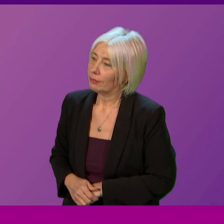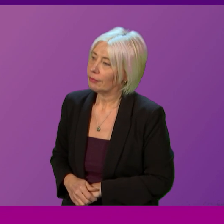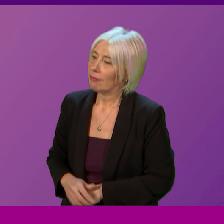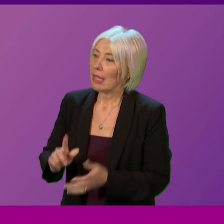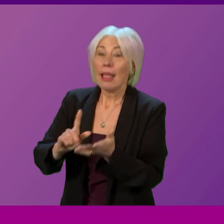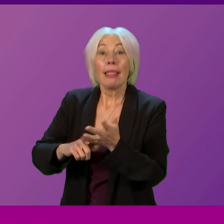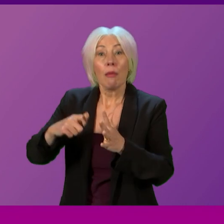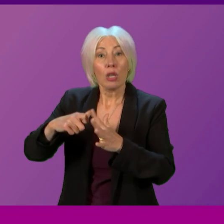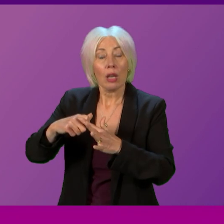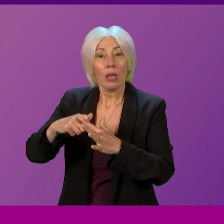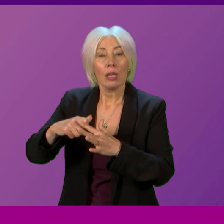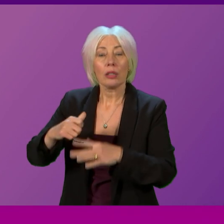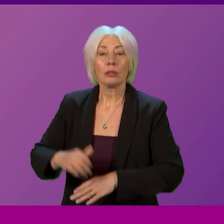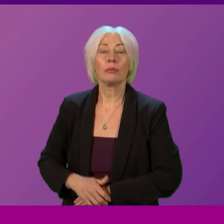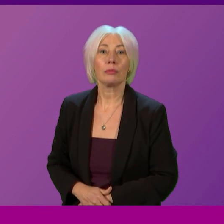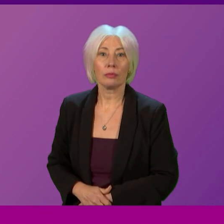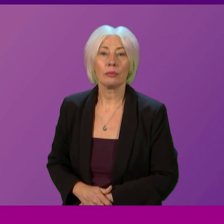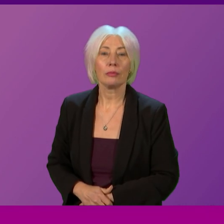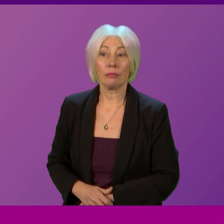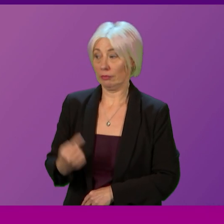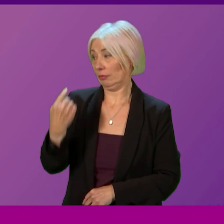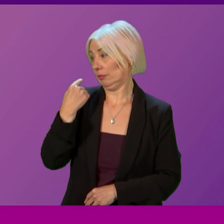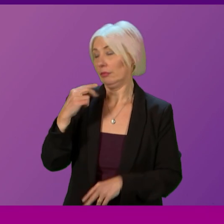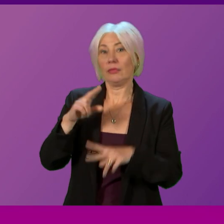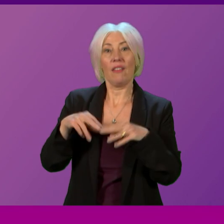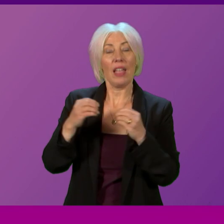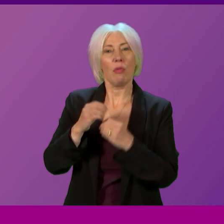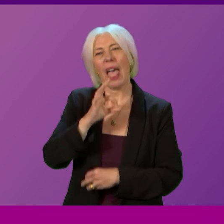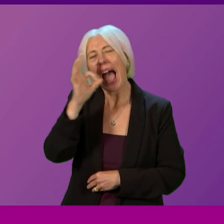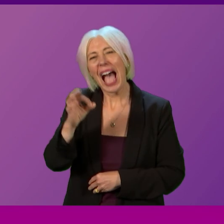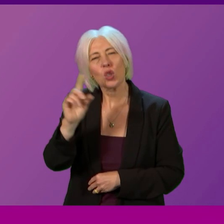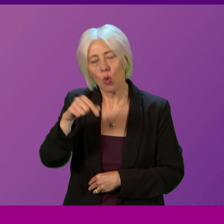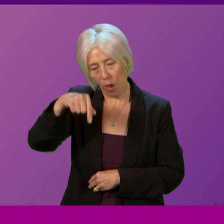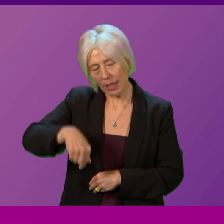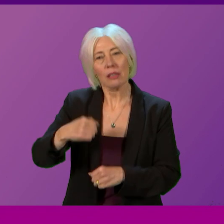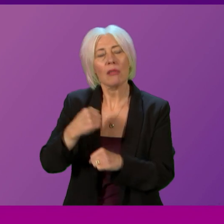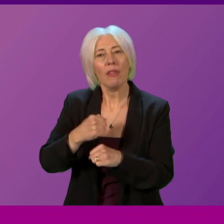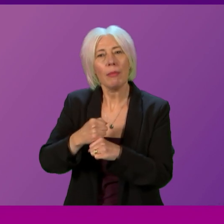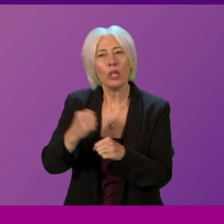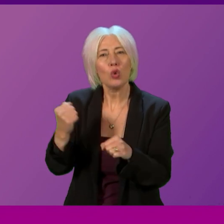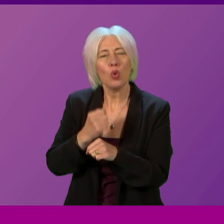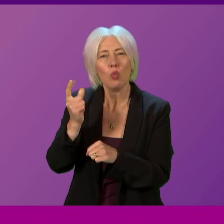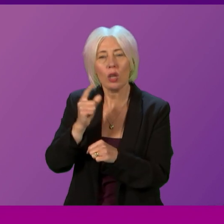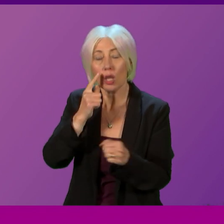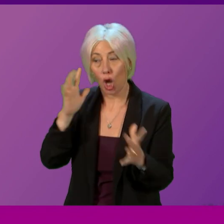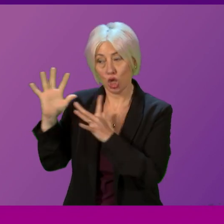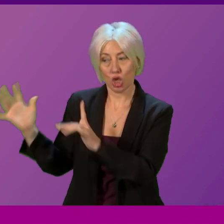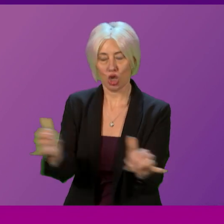In February, I asked what action the Government was taking after a survey showed that nearly